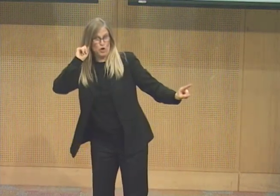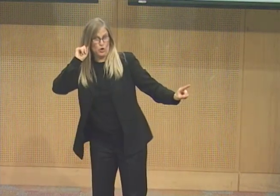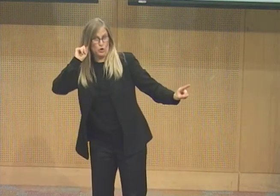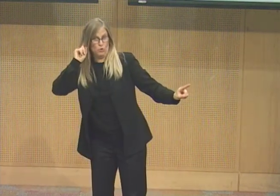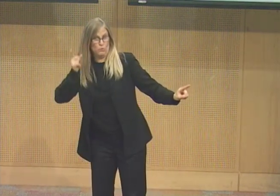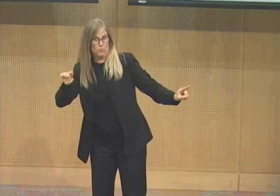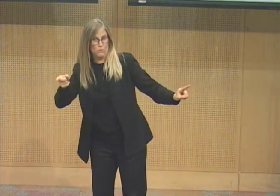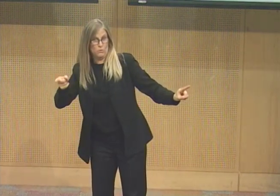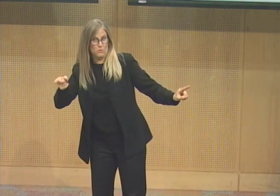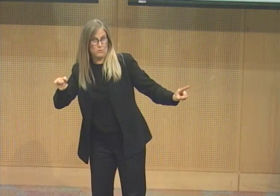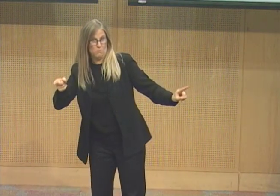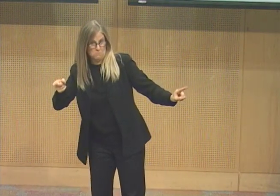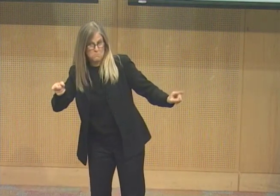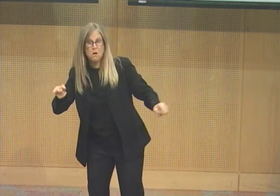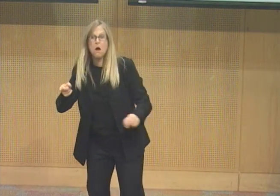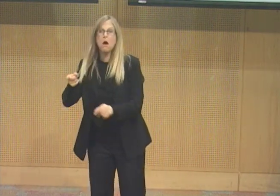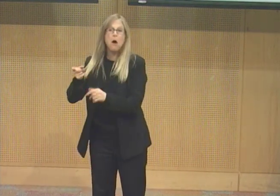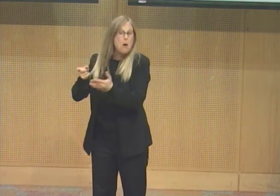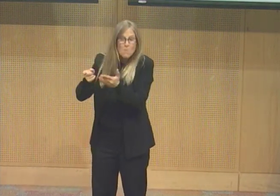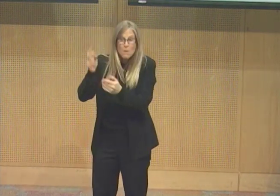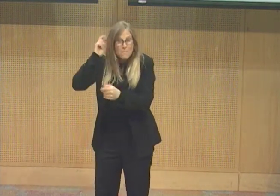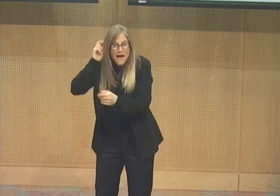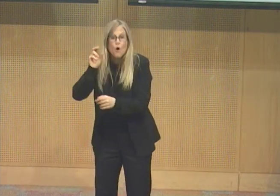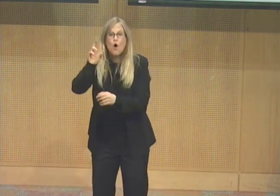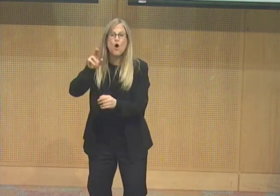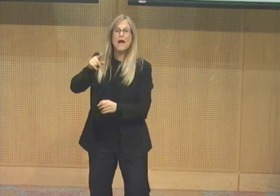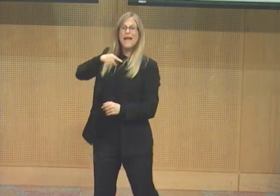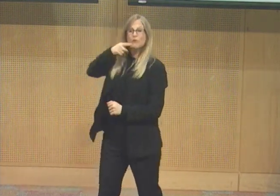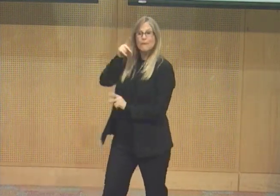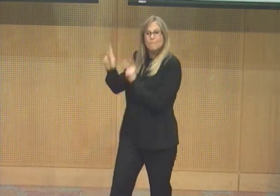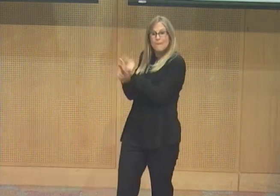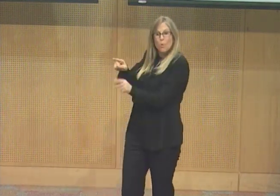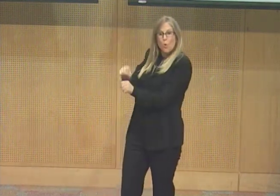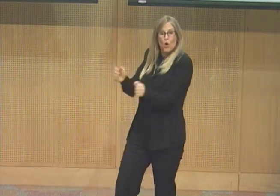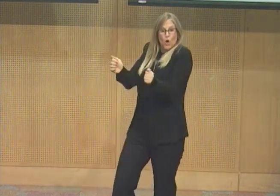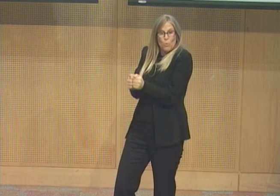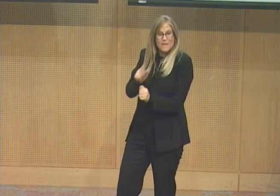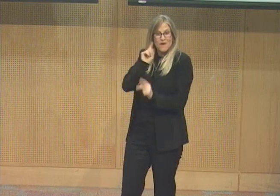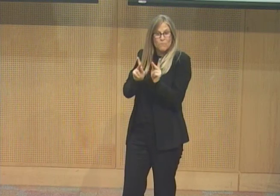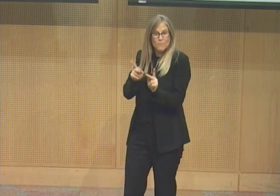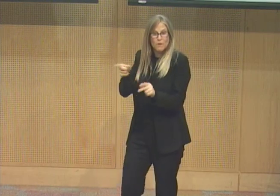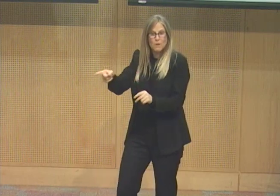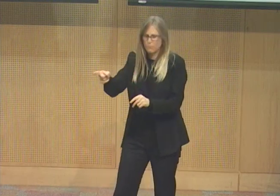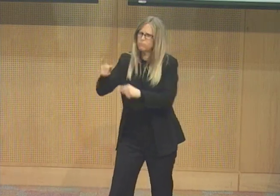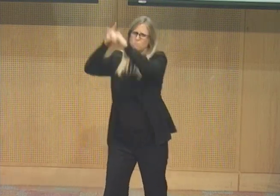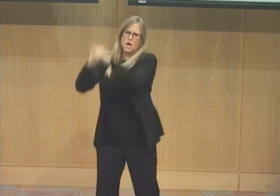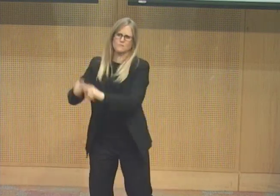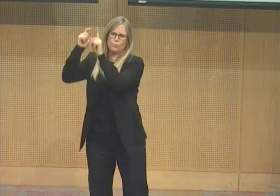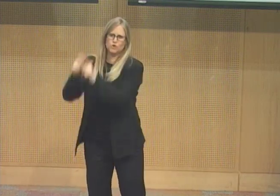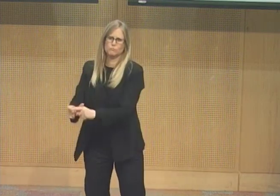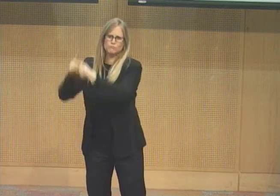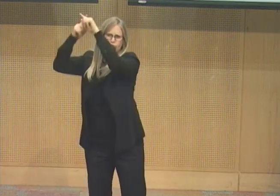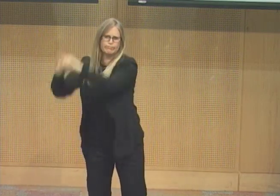Now, when they're talking about Deaf persons who can hear, either because of an implant or because they're working